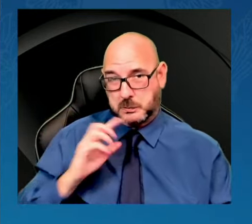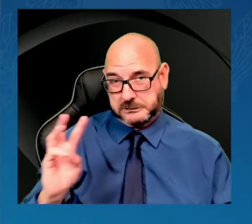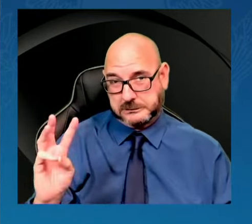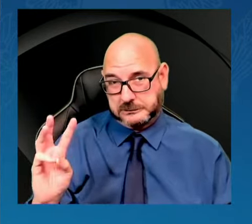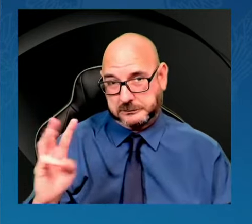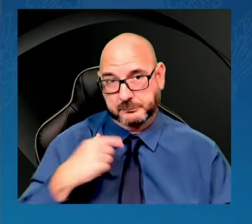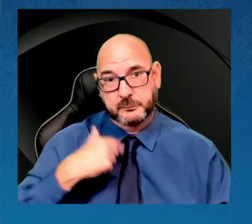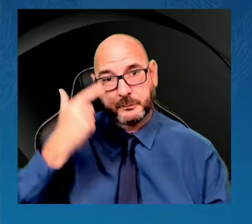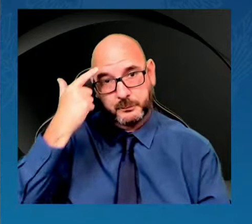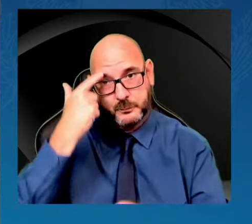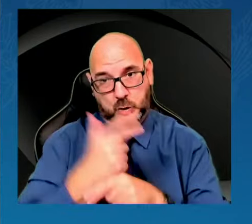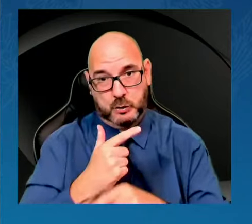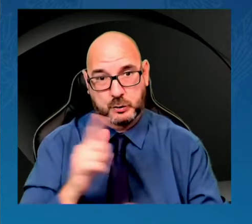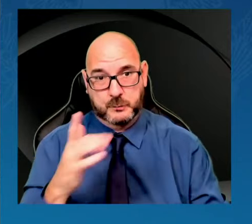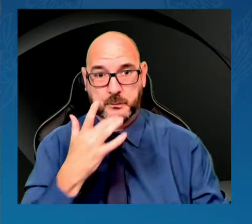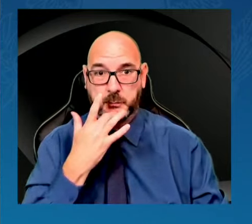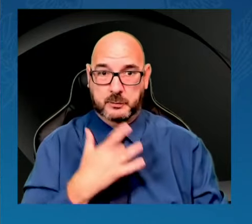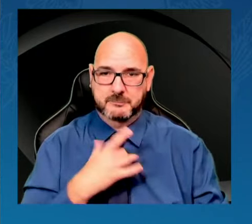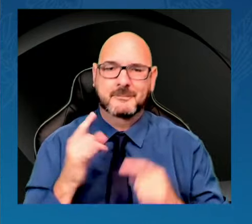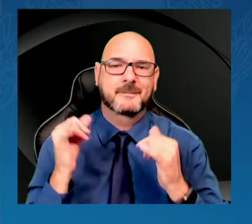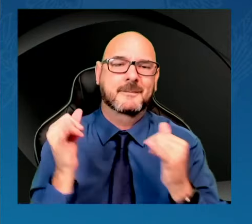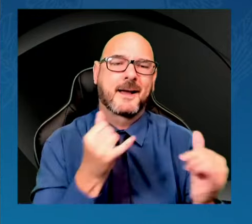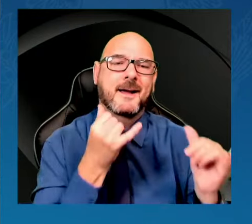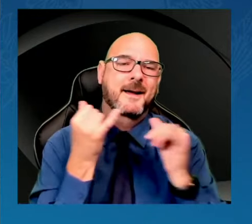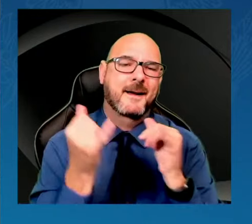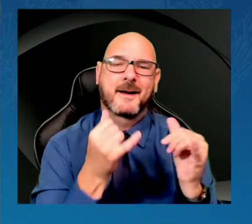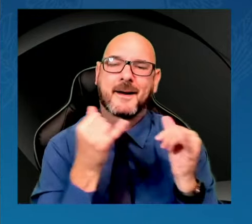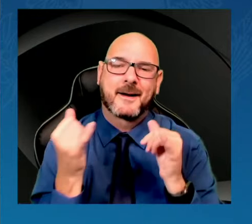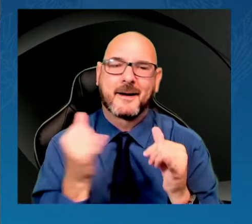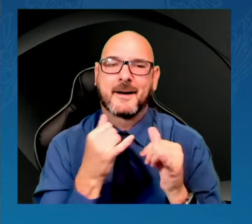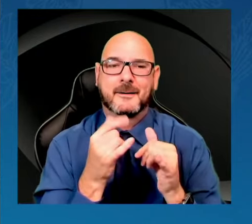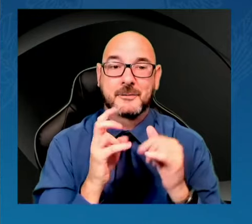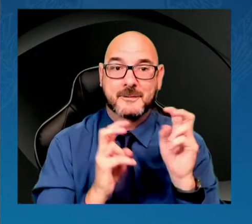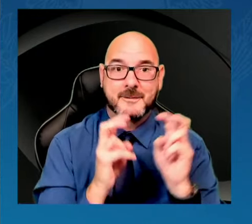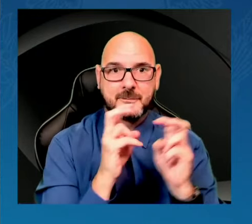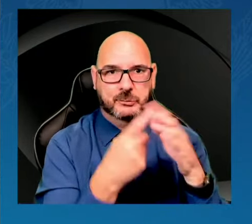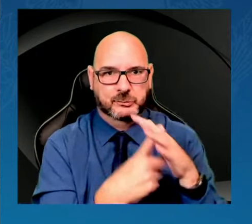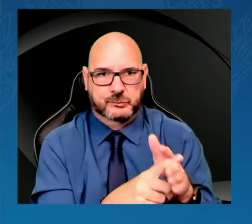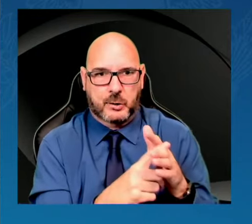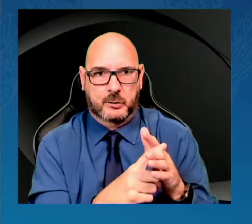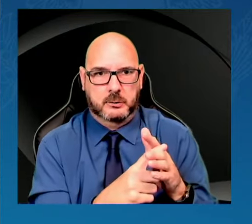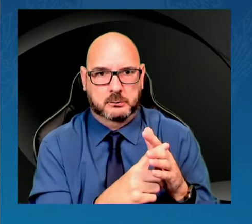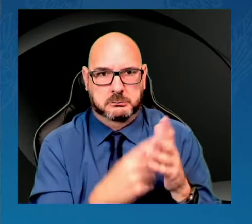I didn't know what climbing was, but it ended up being my conduit